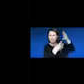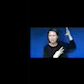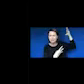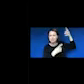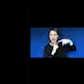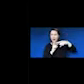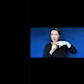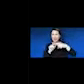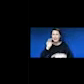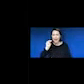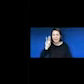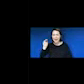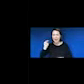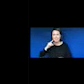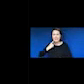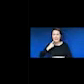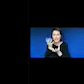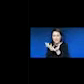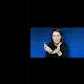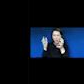This was a huge perk to her.